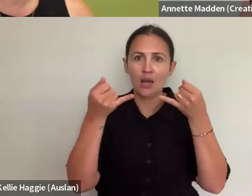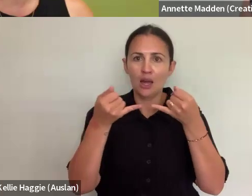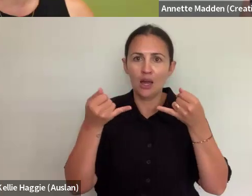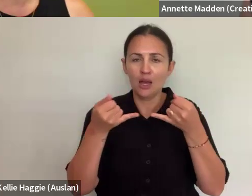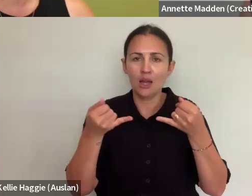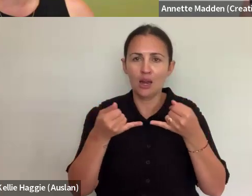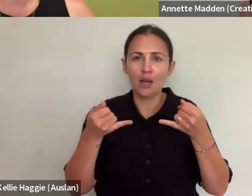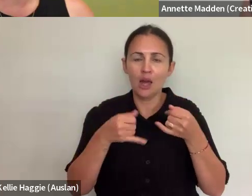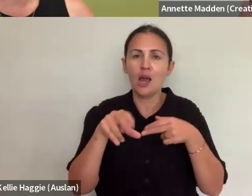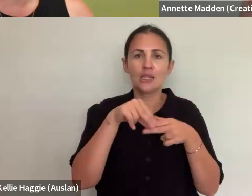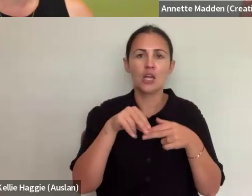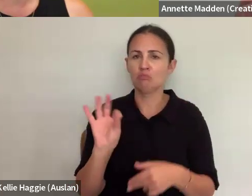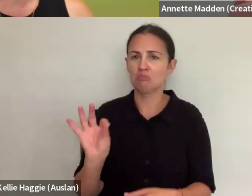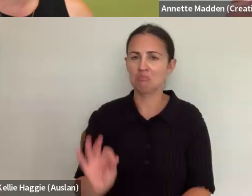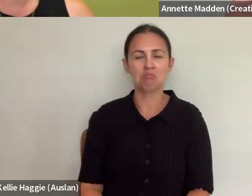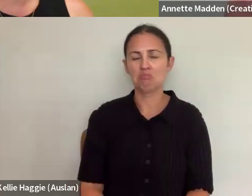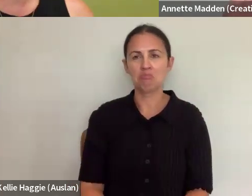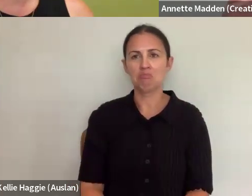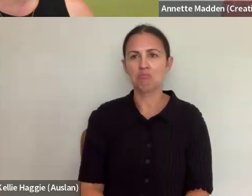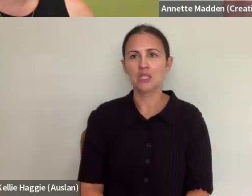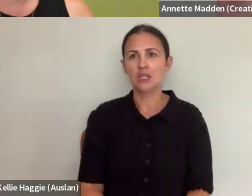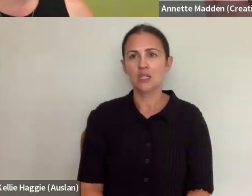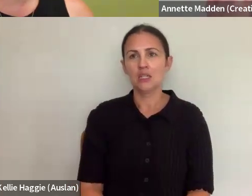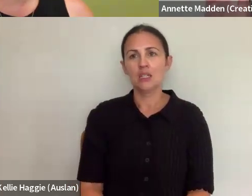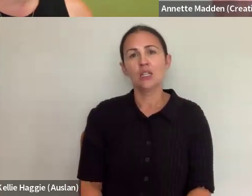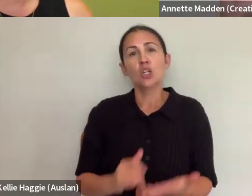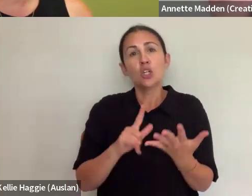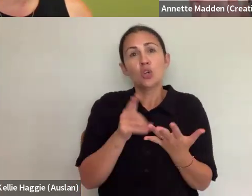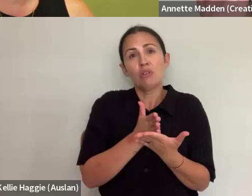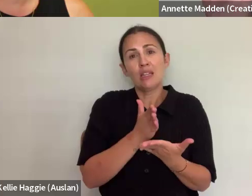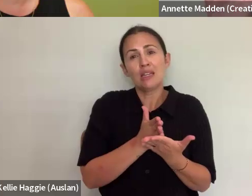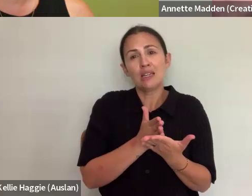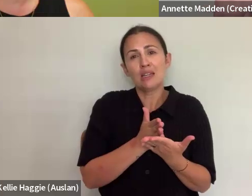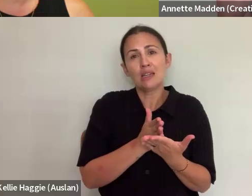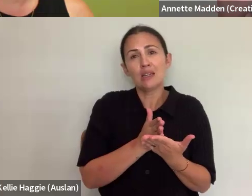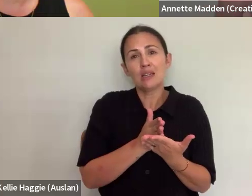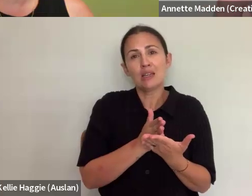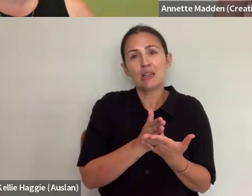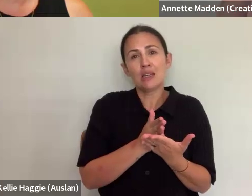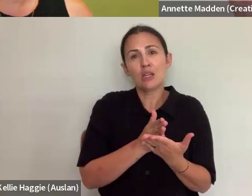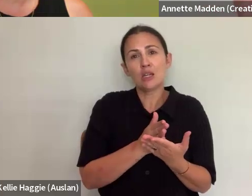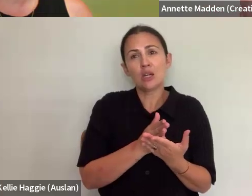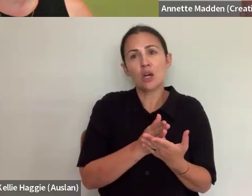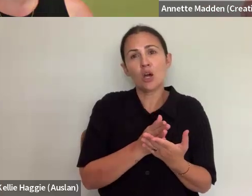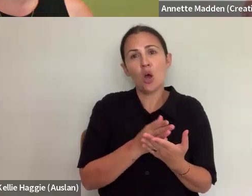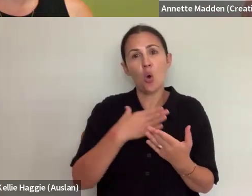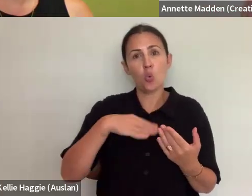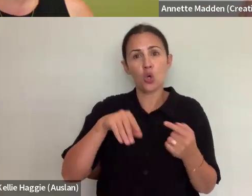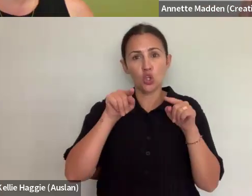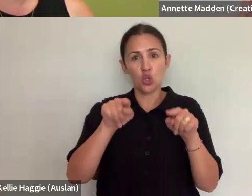international or national touring as part of that two-year program, then absolutely the budget should include the costs that are associated with that production remounts,